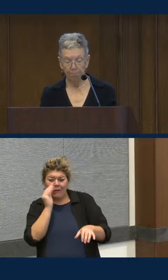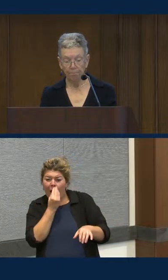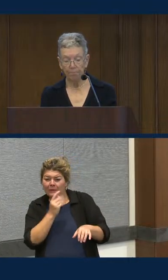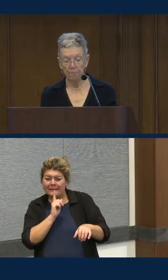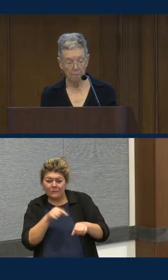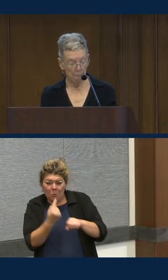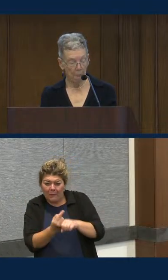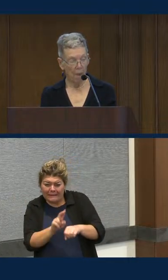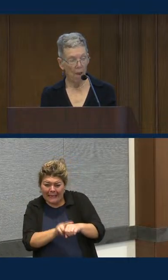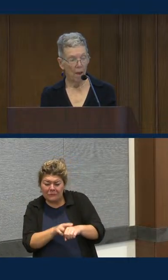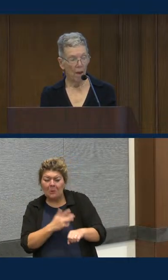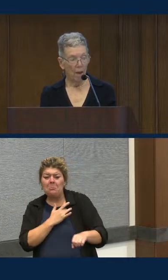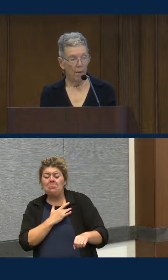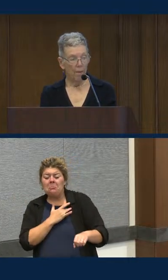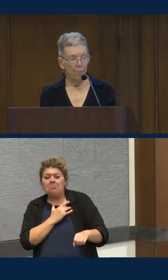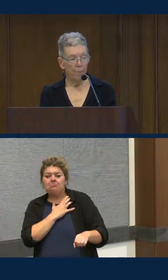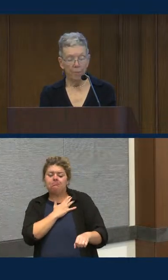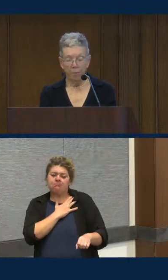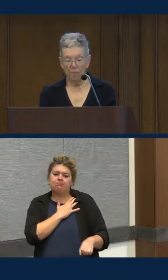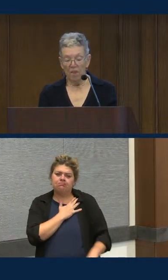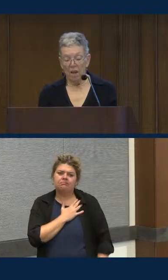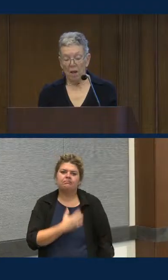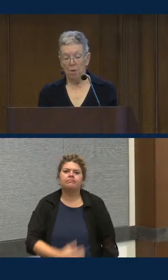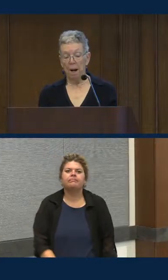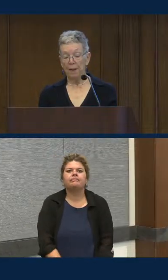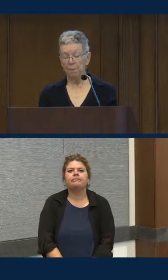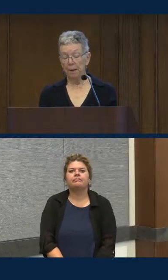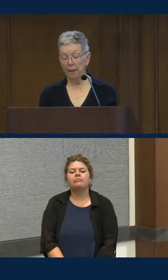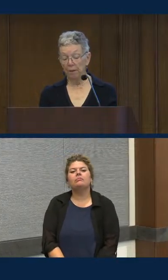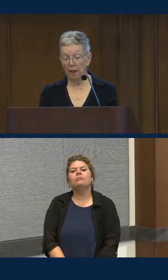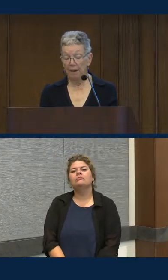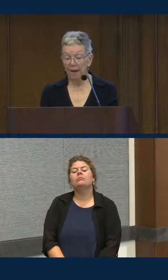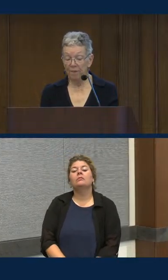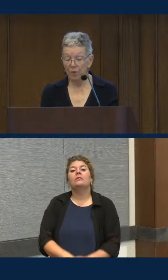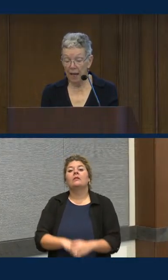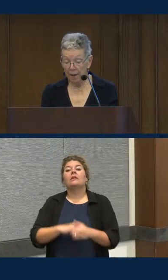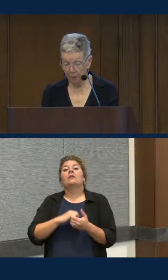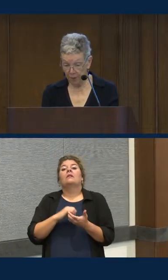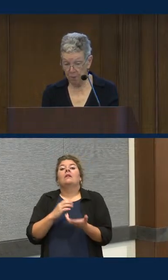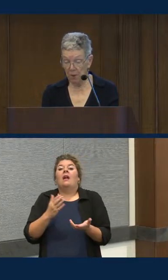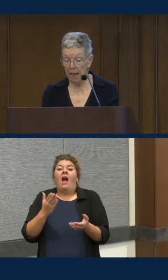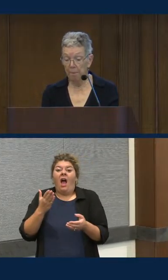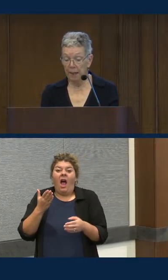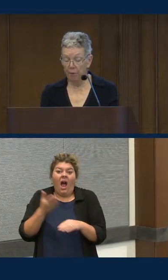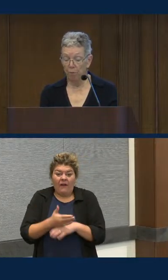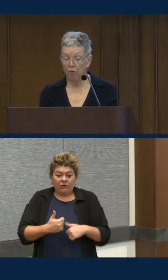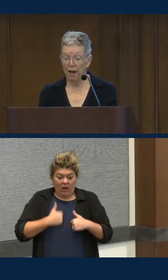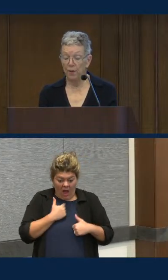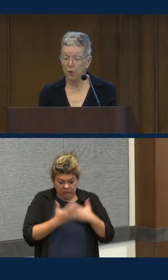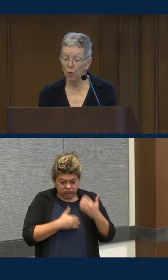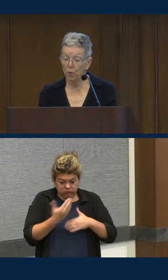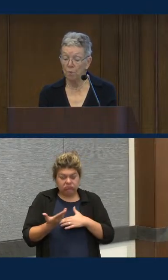The possibility of life after death seems to emanate from